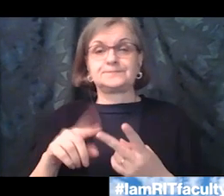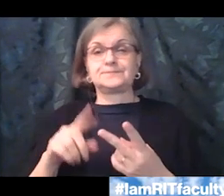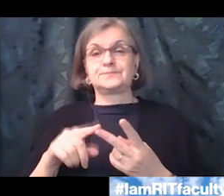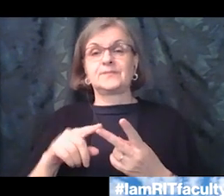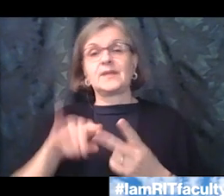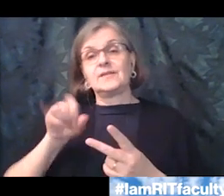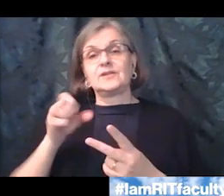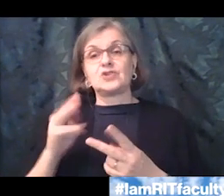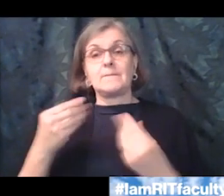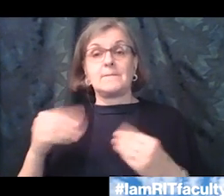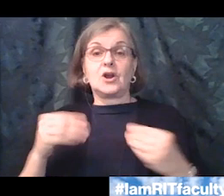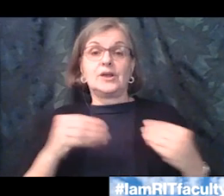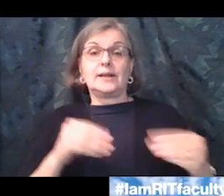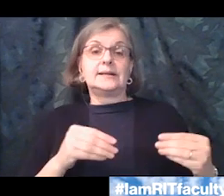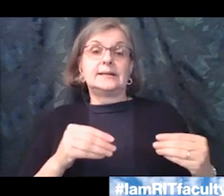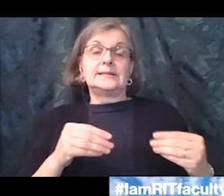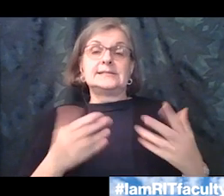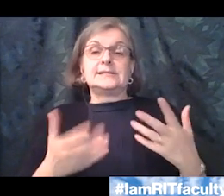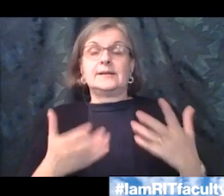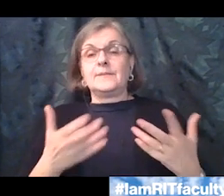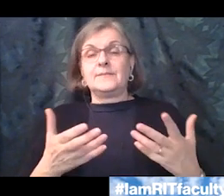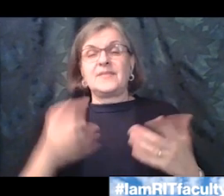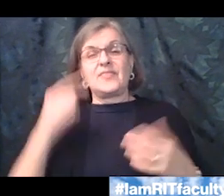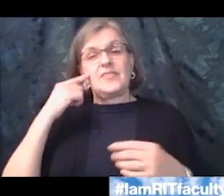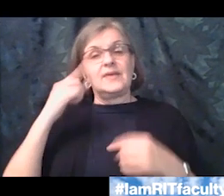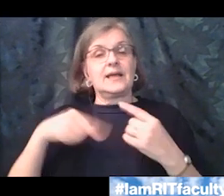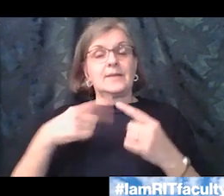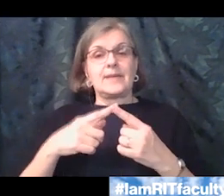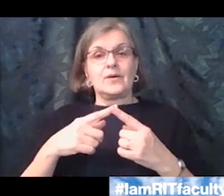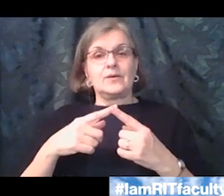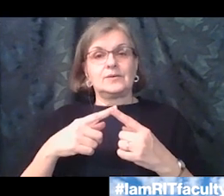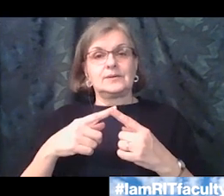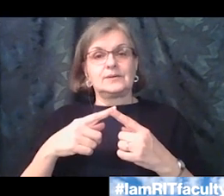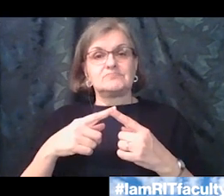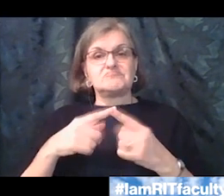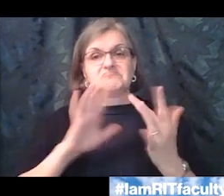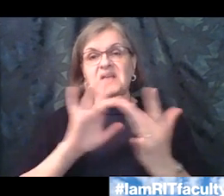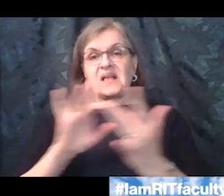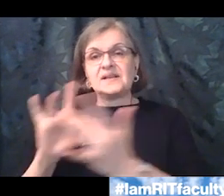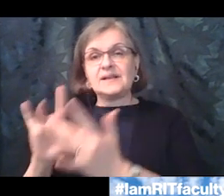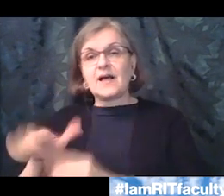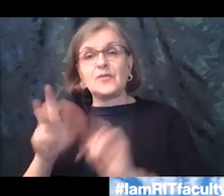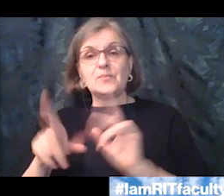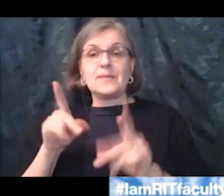you might also want to be thinking about engaging others in your professional network.